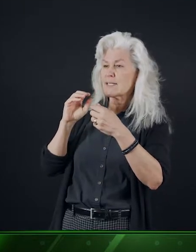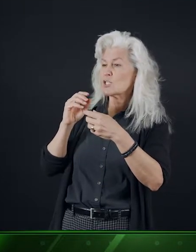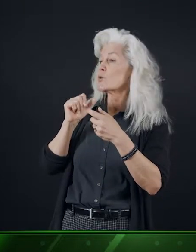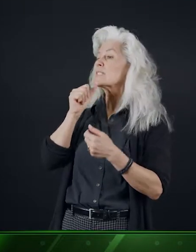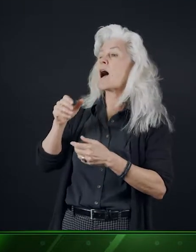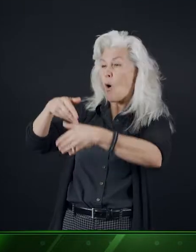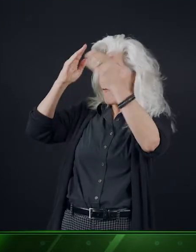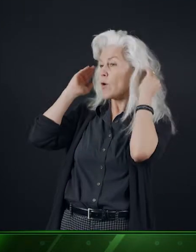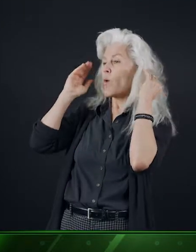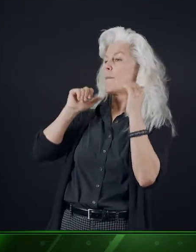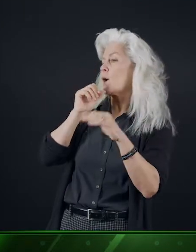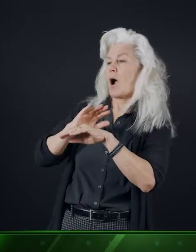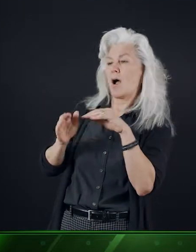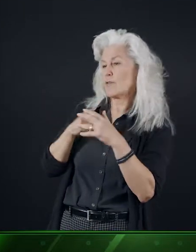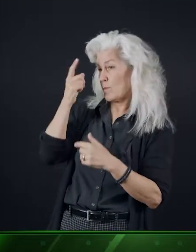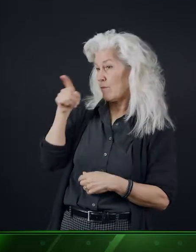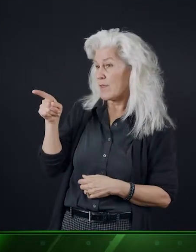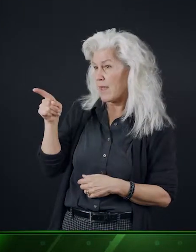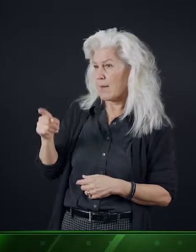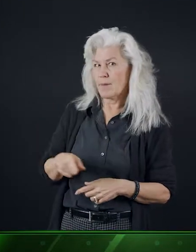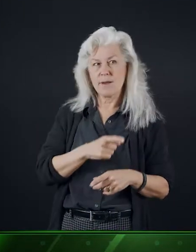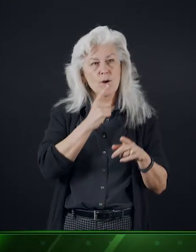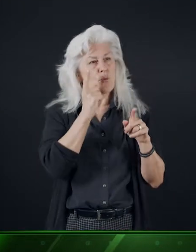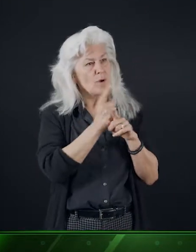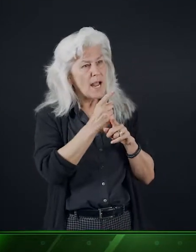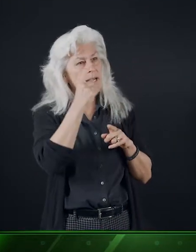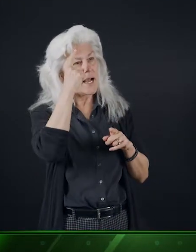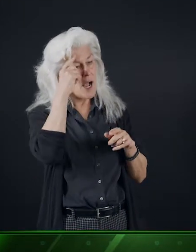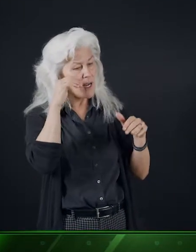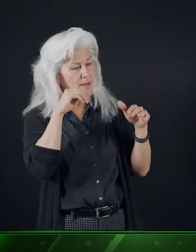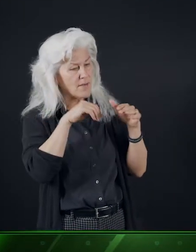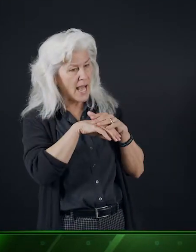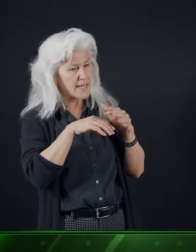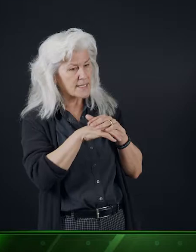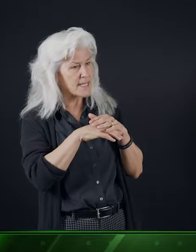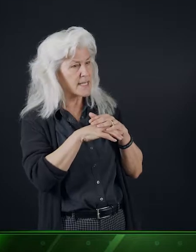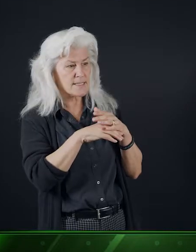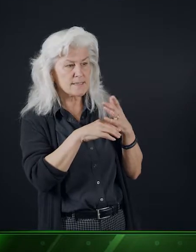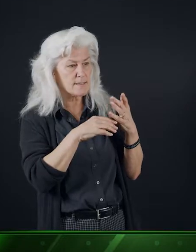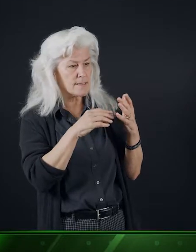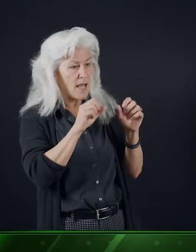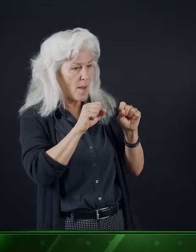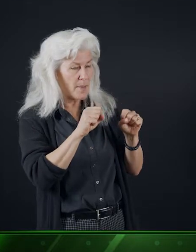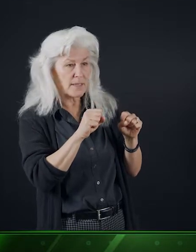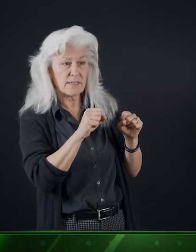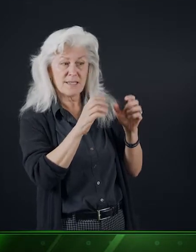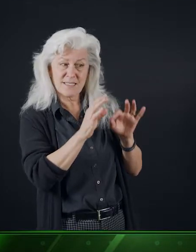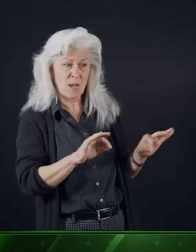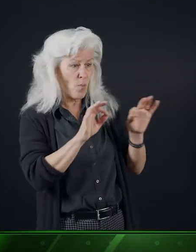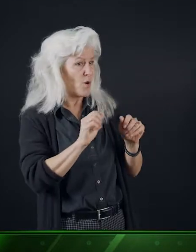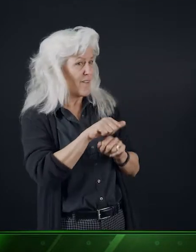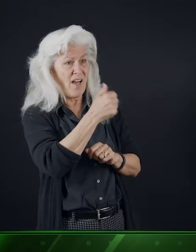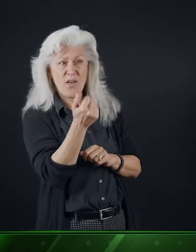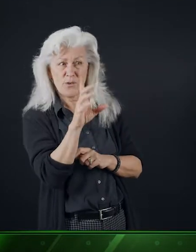Right, and cognitive accessibility is just as valid and important as any other type. And I'm so happy to see y'all have been